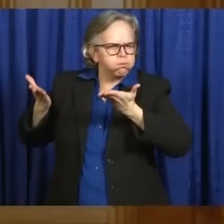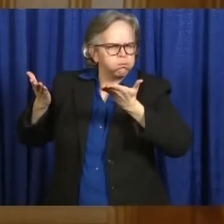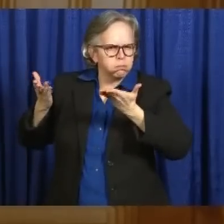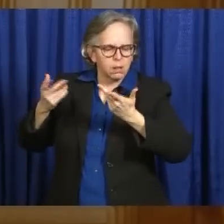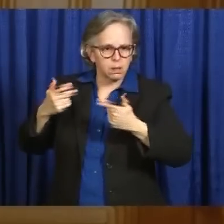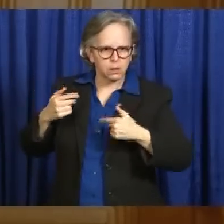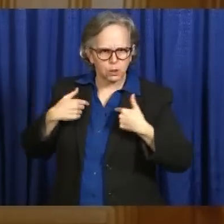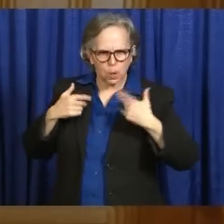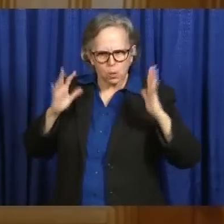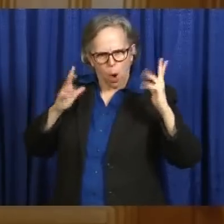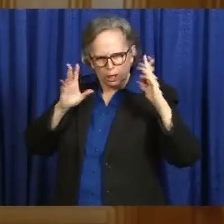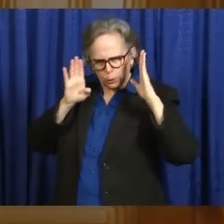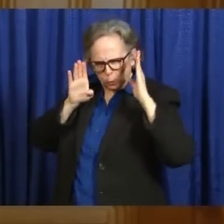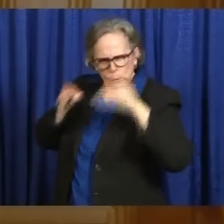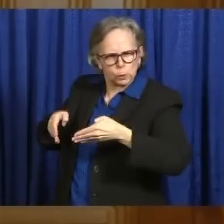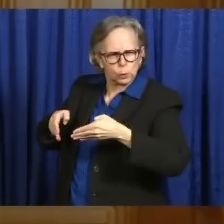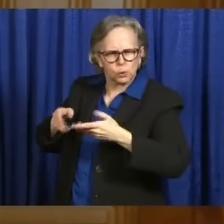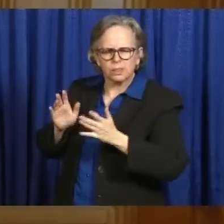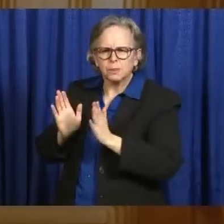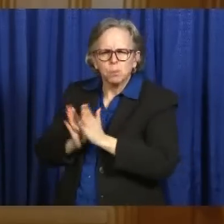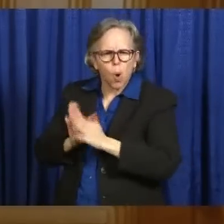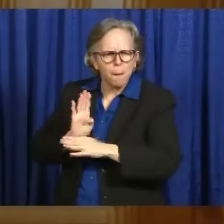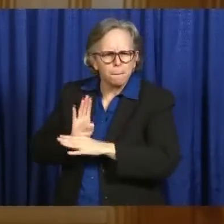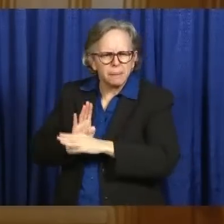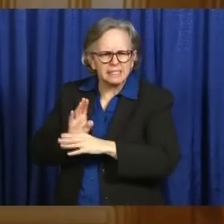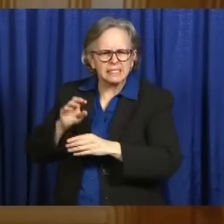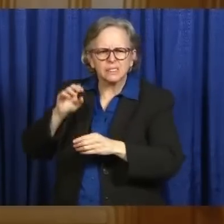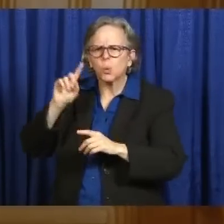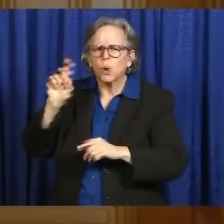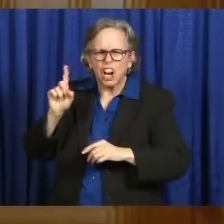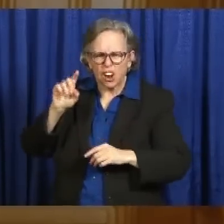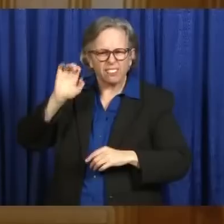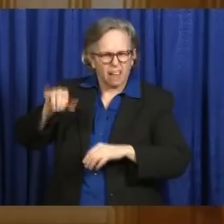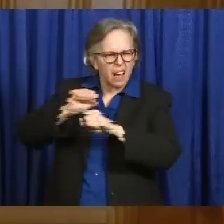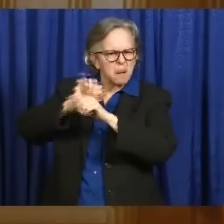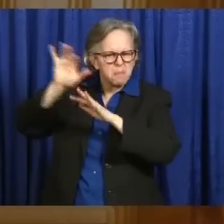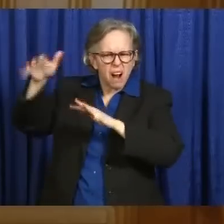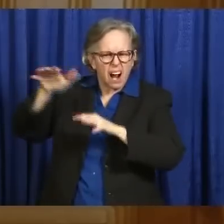INTEREST LOAN THAT WILL BOOST AGC'S ABILITY TO PROVIDE LOW- INTEREST FUNDING TO BUSINESSES IN THE APPALACHIAN COMMUNITY. THIS PARTNERSHIP COMES REALLY AT A CRITICAL TIME.